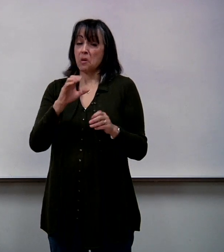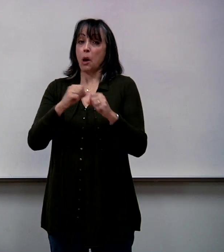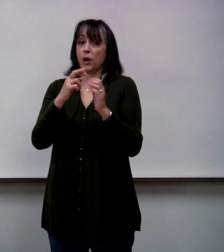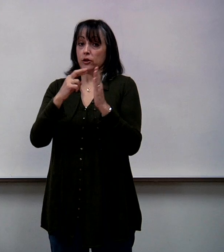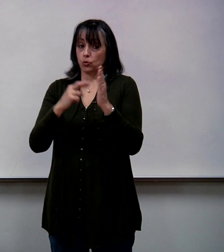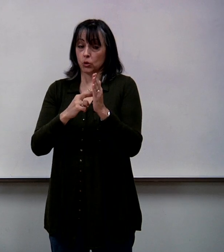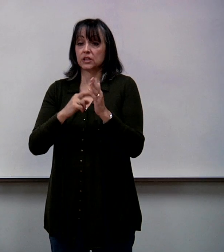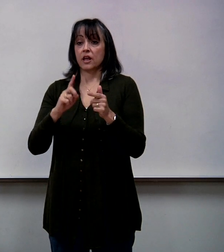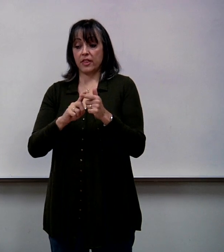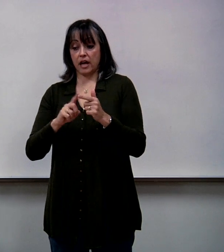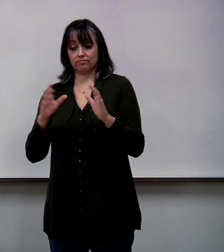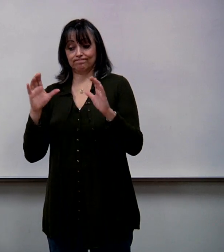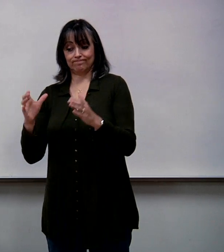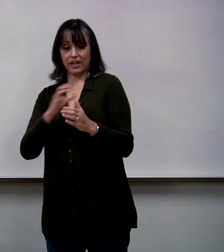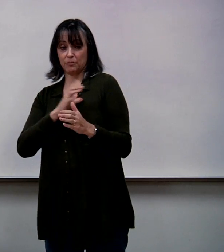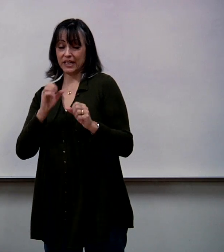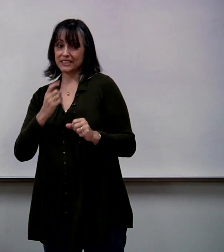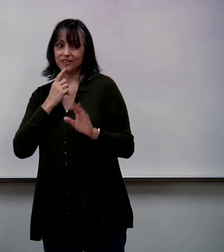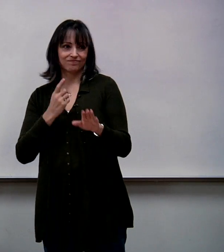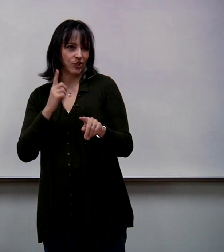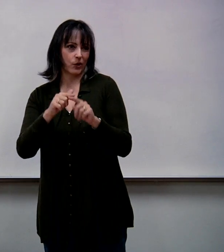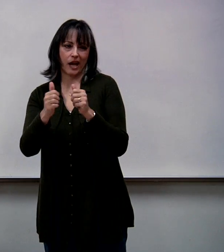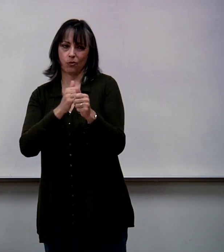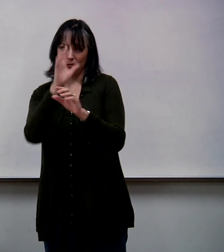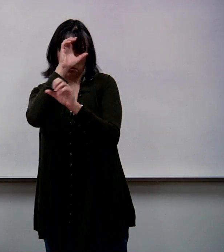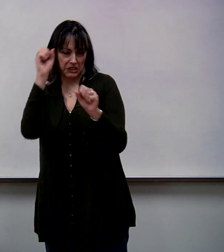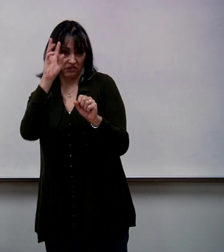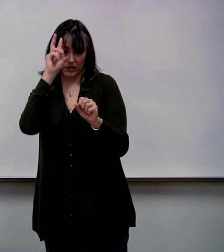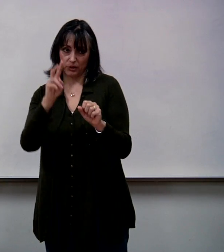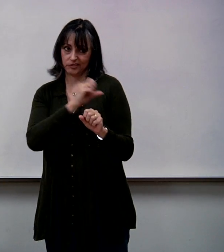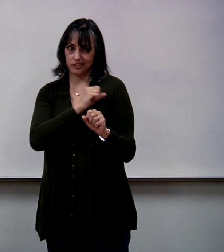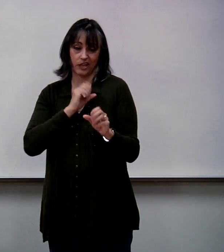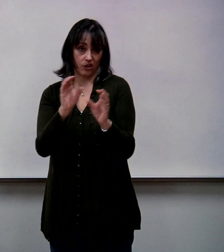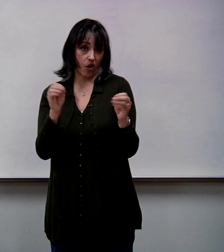the right to say we're sorry you can't run for office. As I said